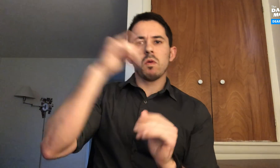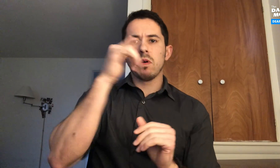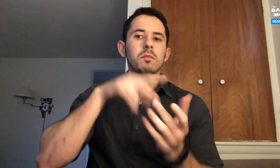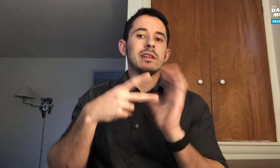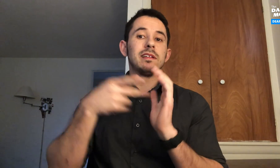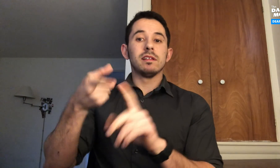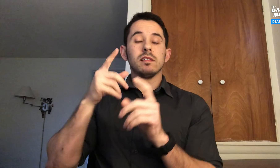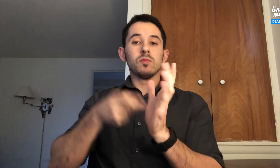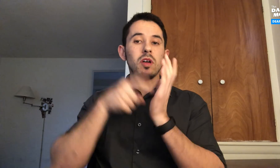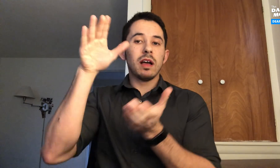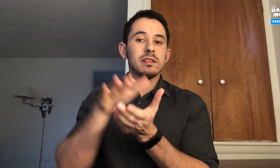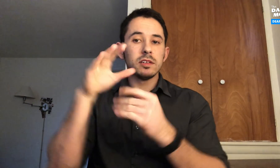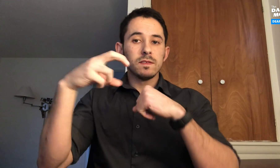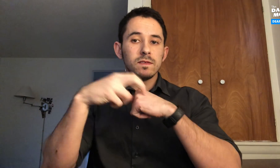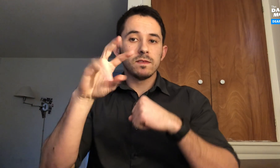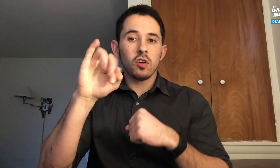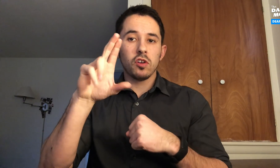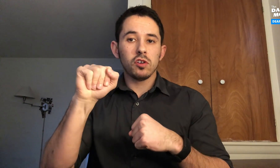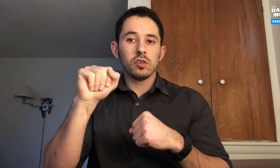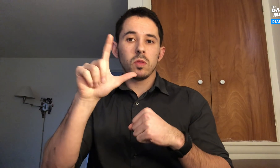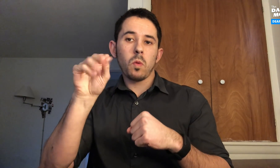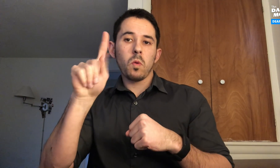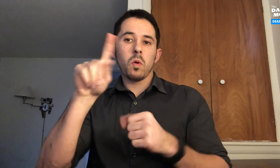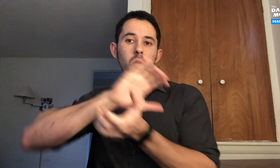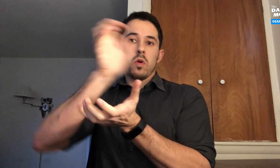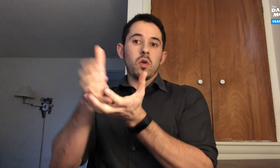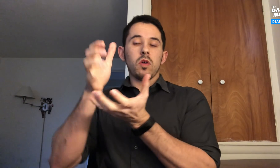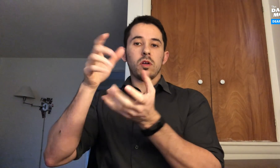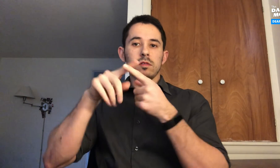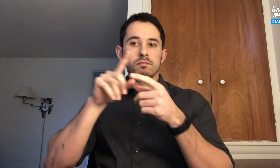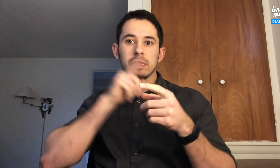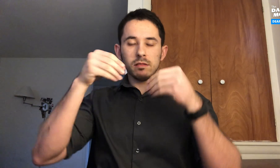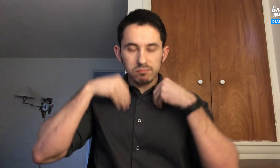That means they require less of a virus load to really